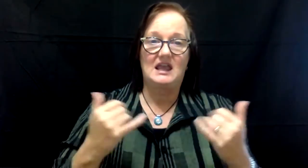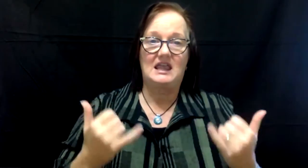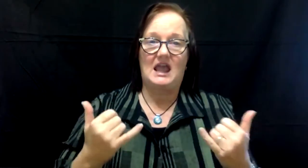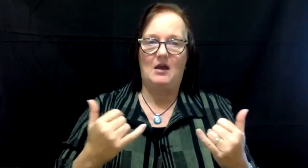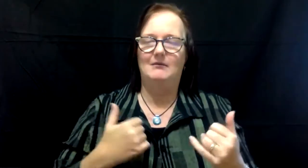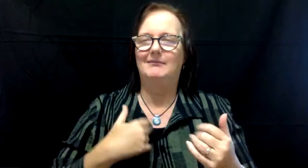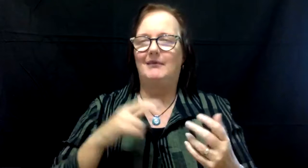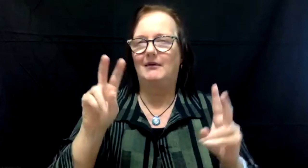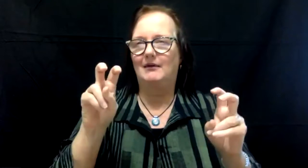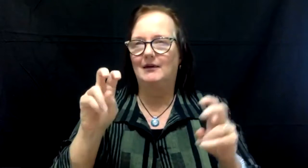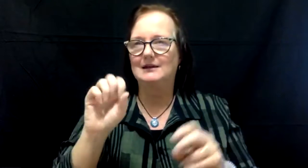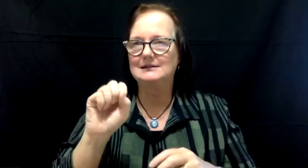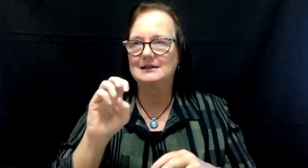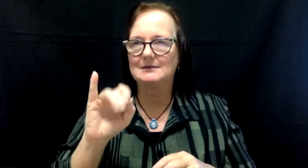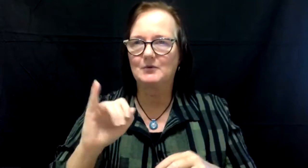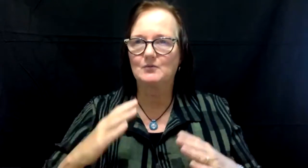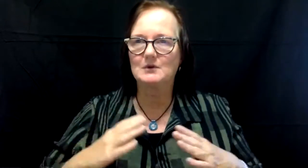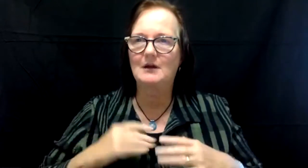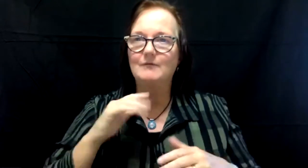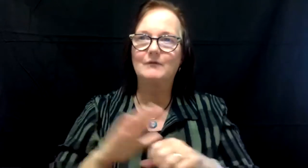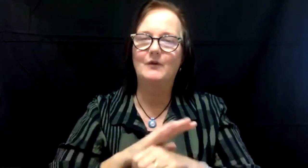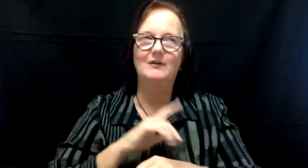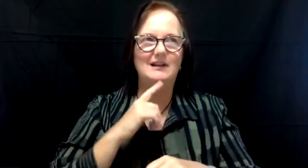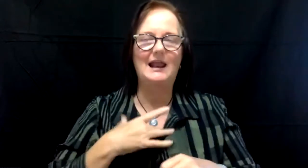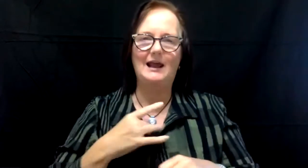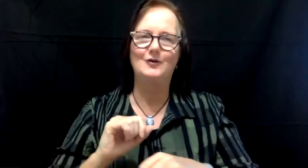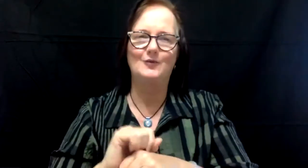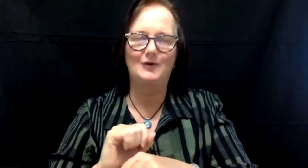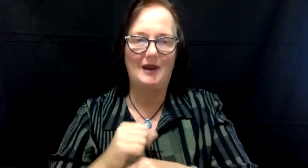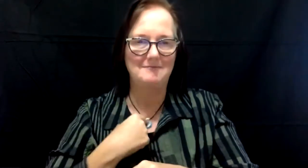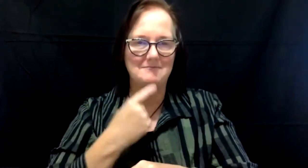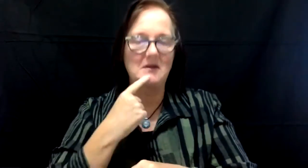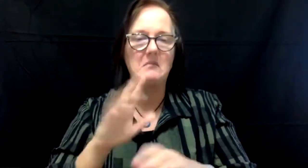Now. I'm "semi-retired". I like working and miss it.